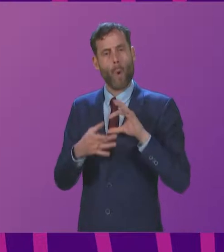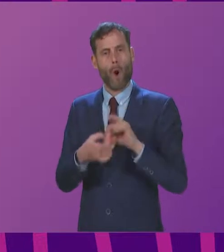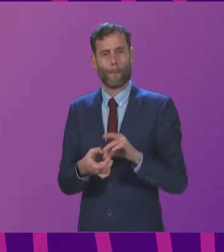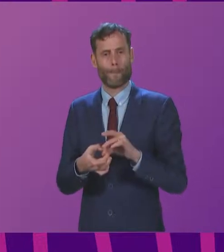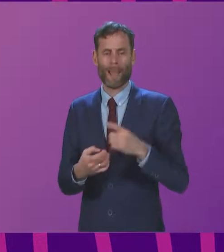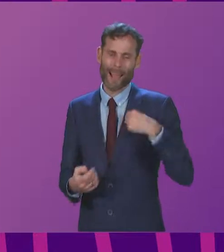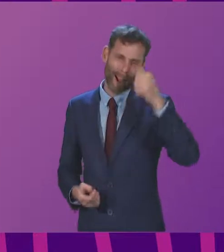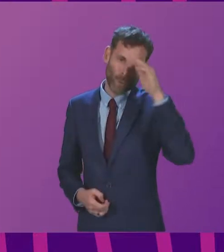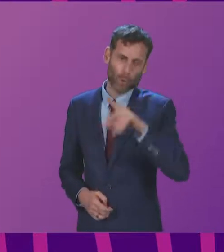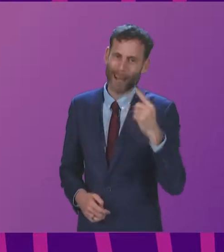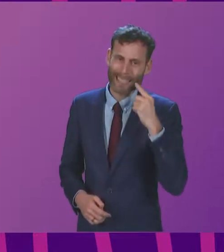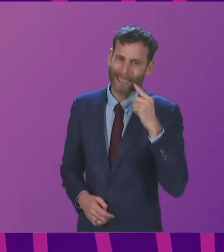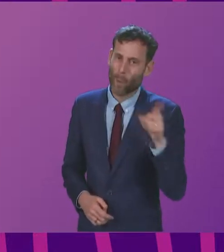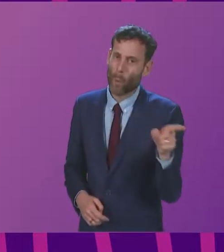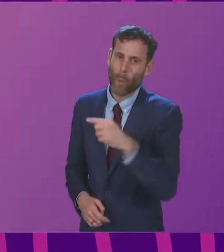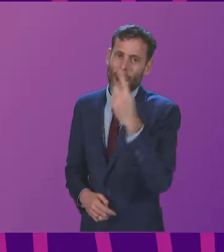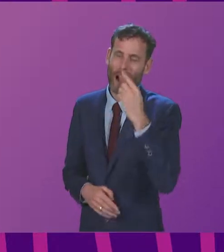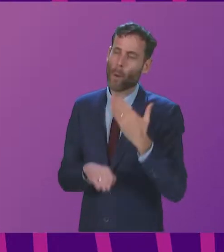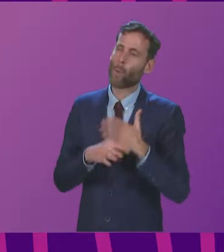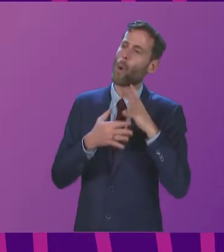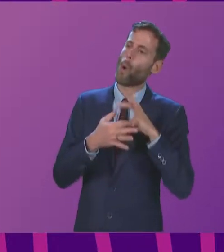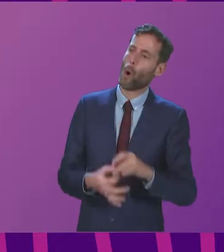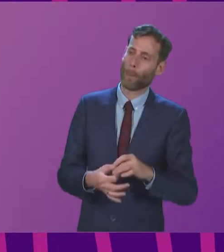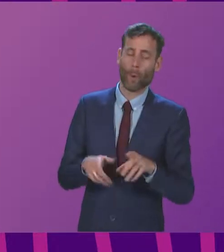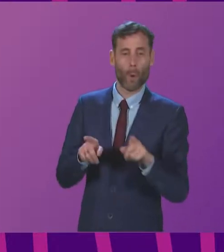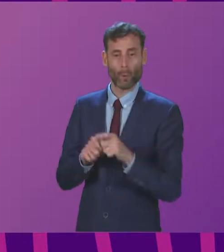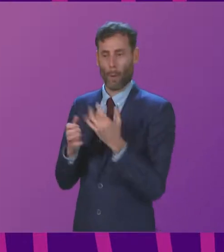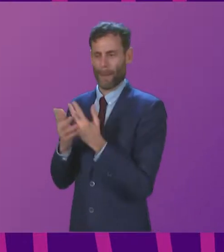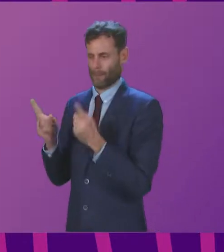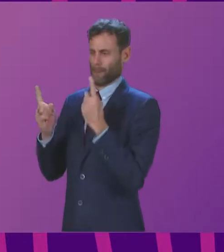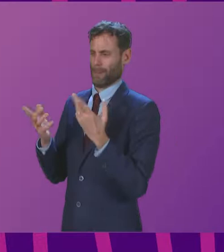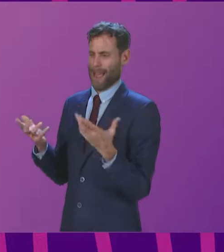workers, nor is it always convenient for employers, but it makes a difference and